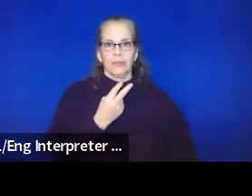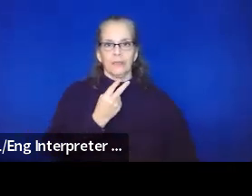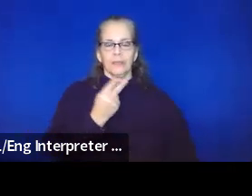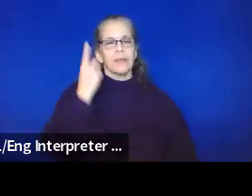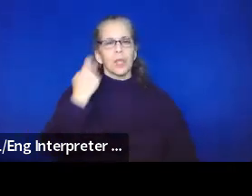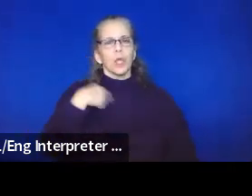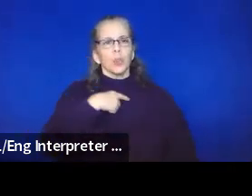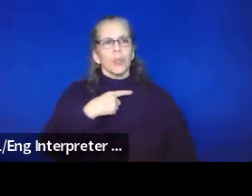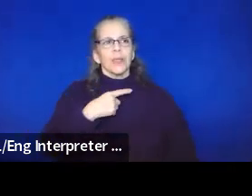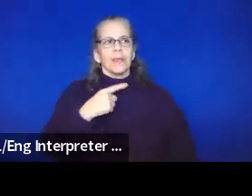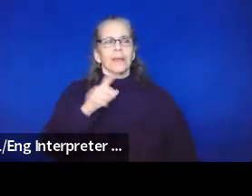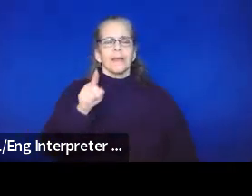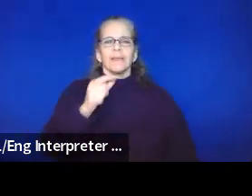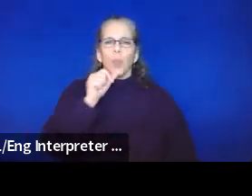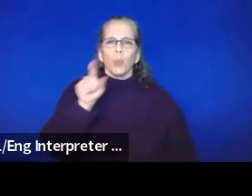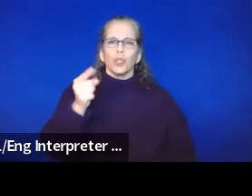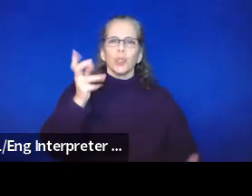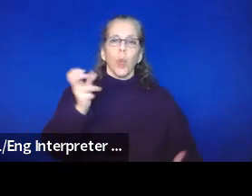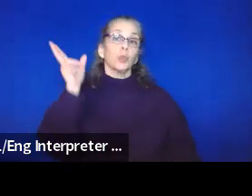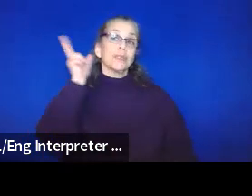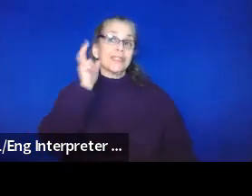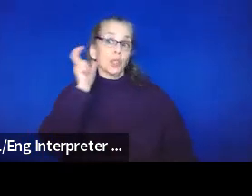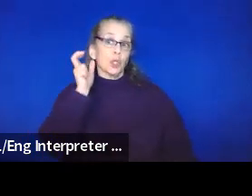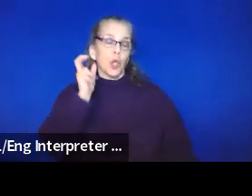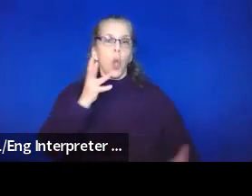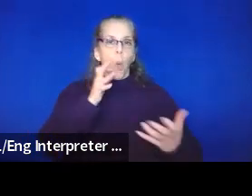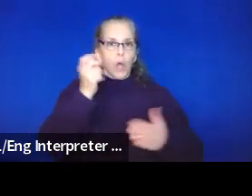hear what they're saying. We're trying to figure out what they mean beyond what they